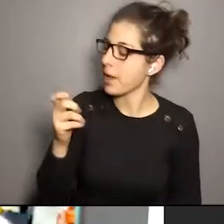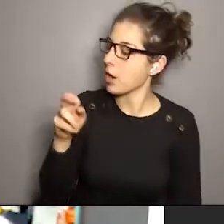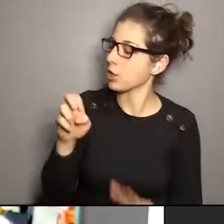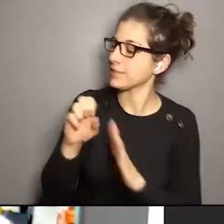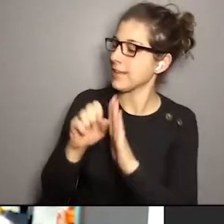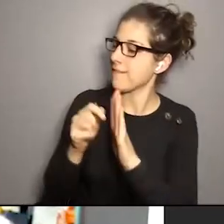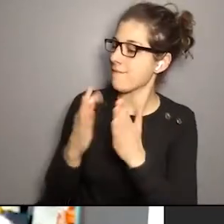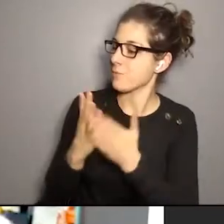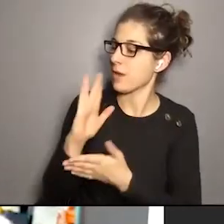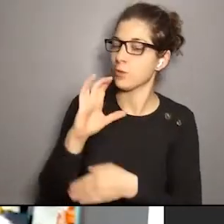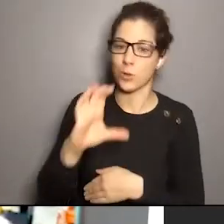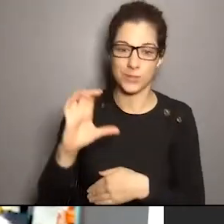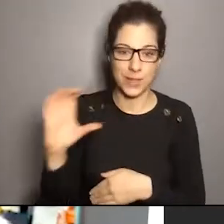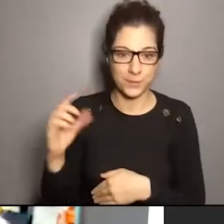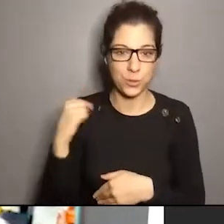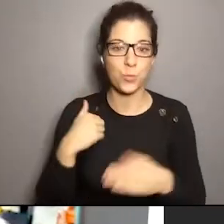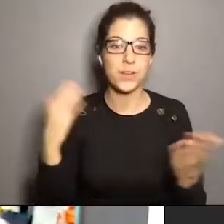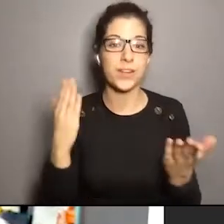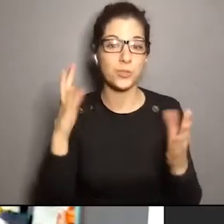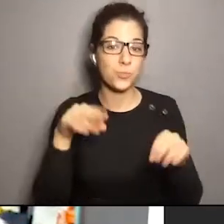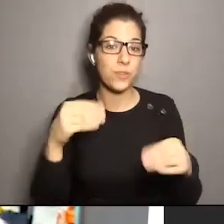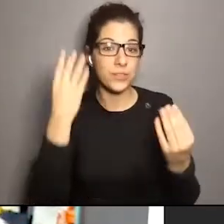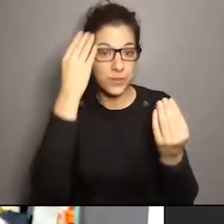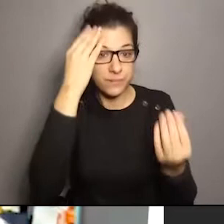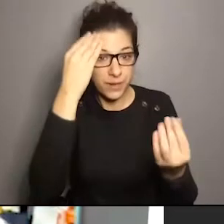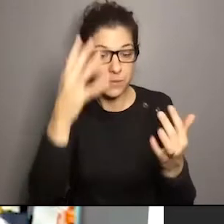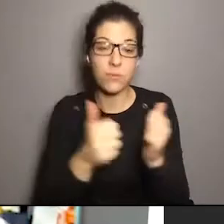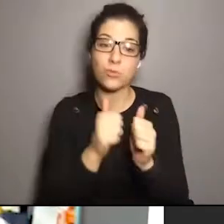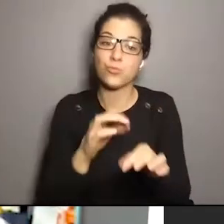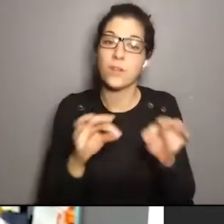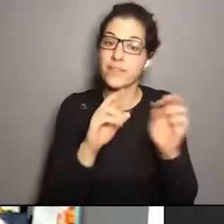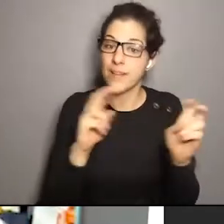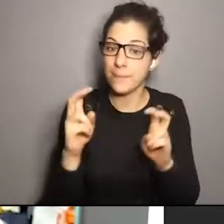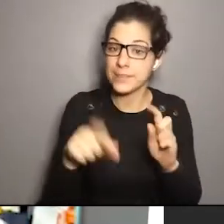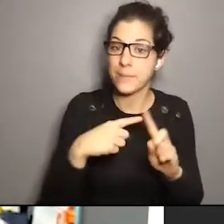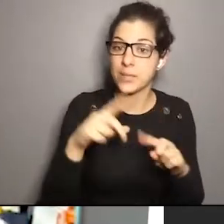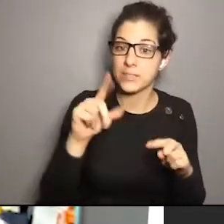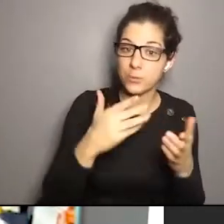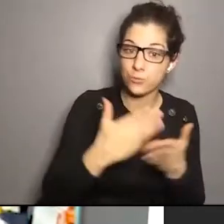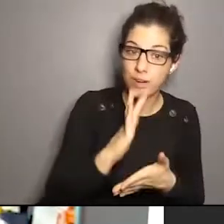We are here to bring you information on the most relevant topics regarding disability rights and advocacy.